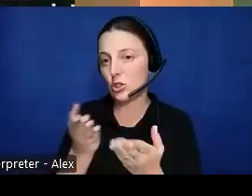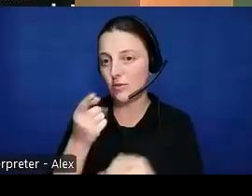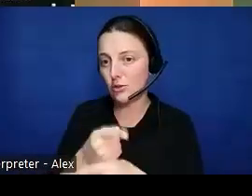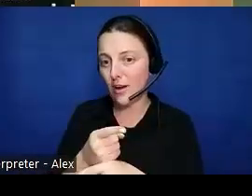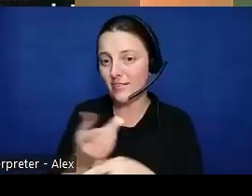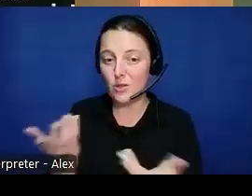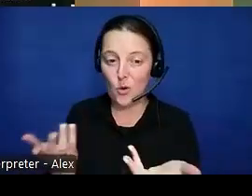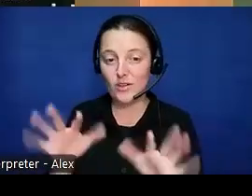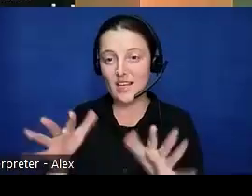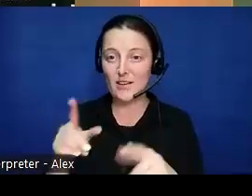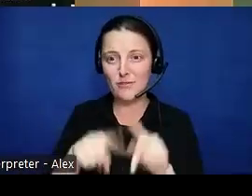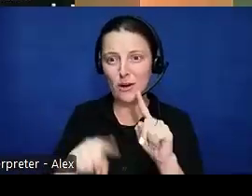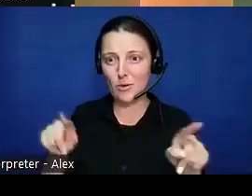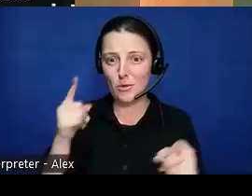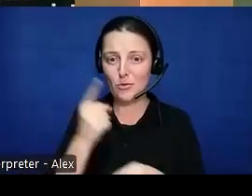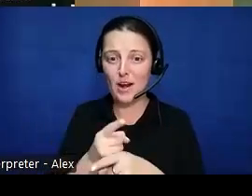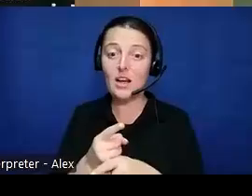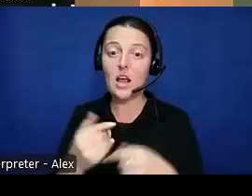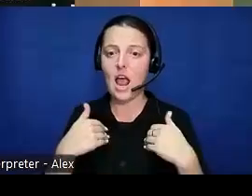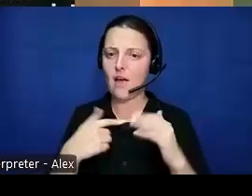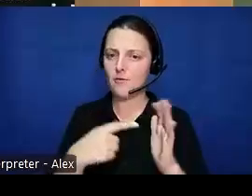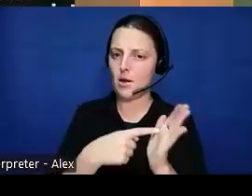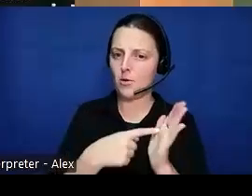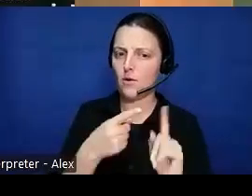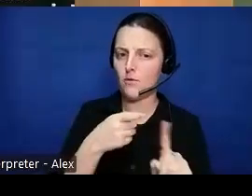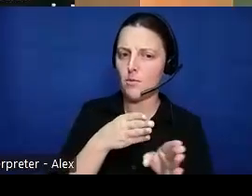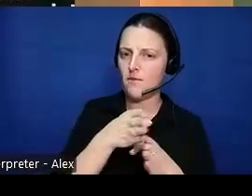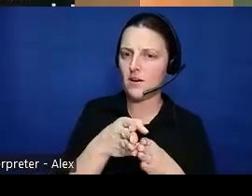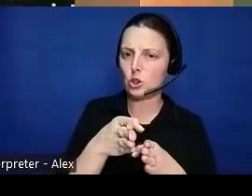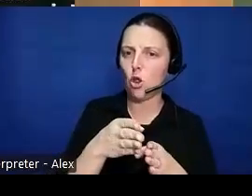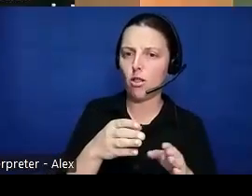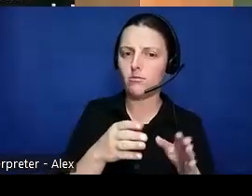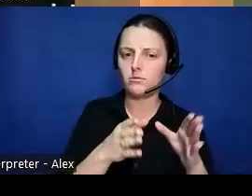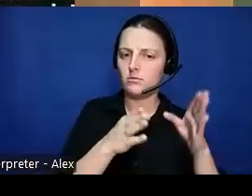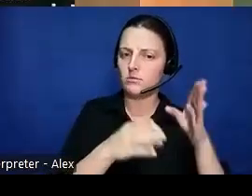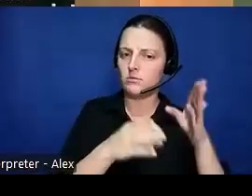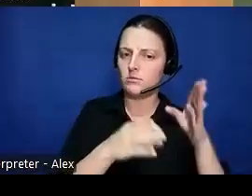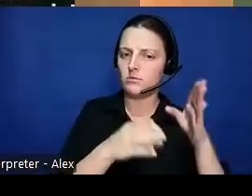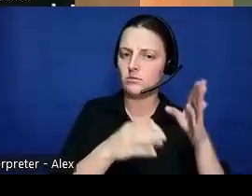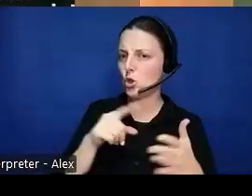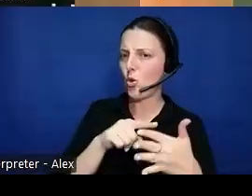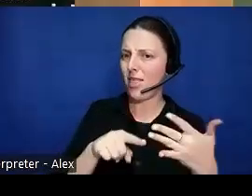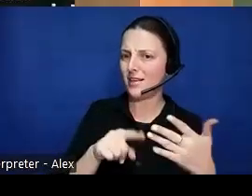that says do this and we do it in all kinds of different ways. So that being said and that'll